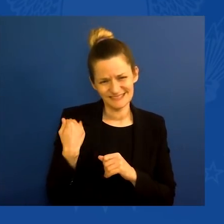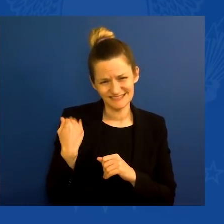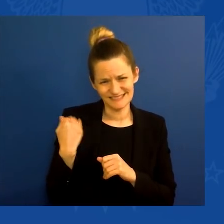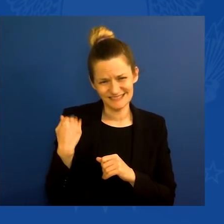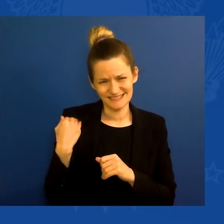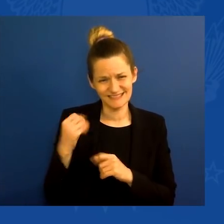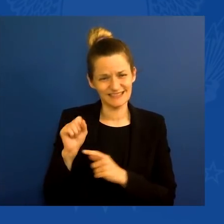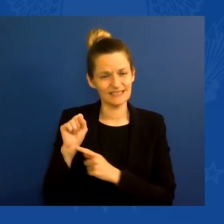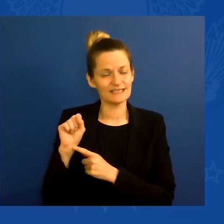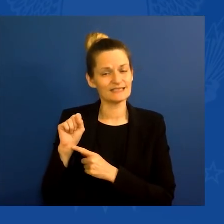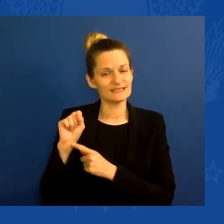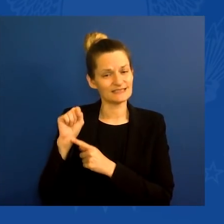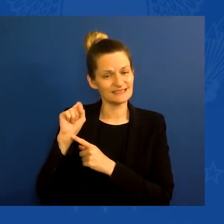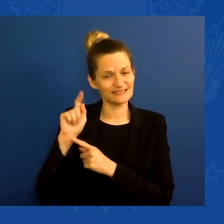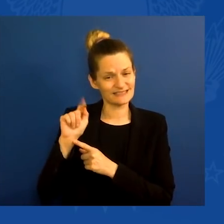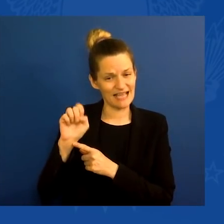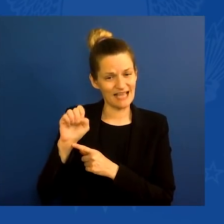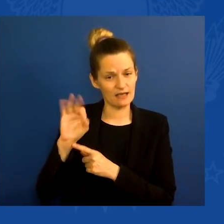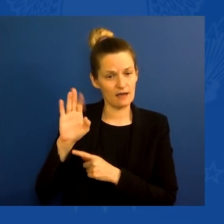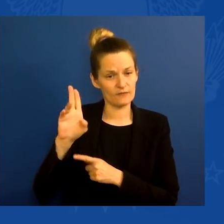together to address the big challenges we face.